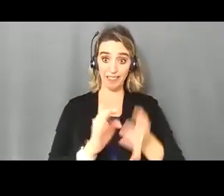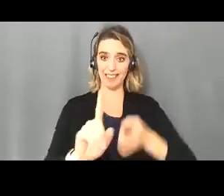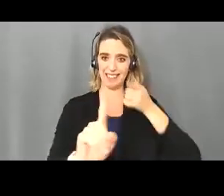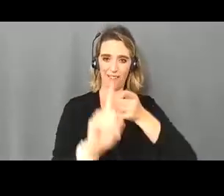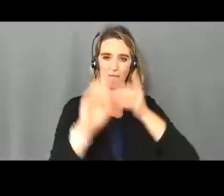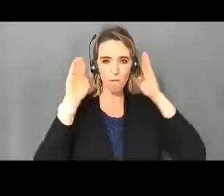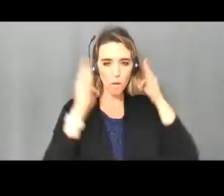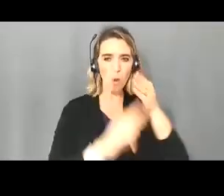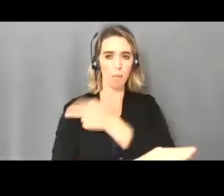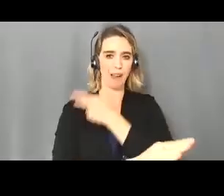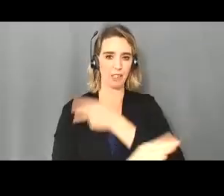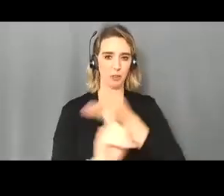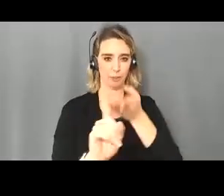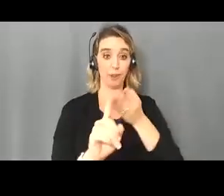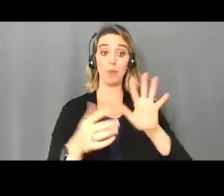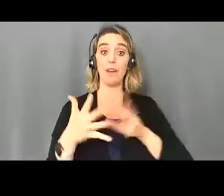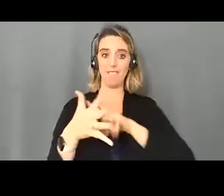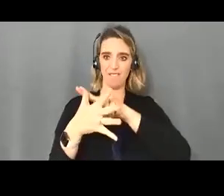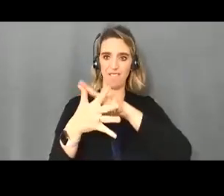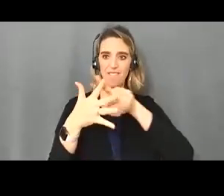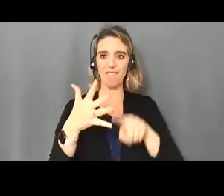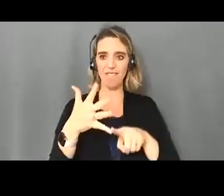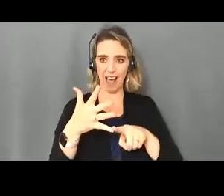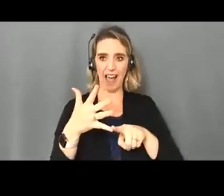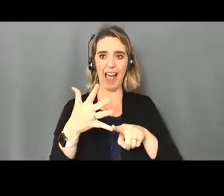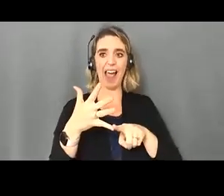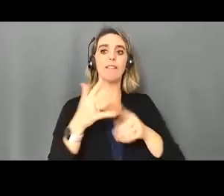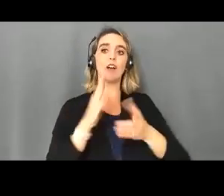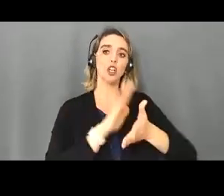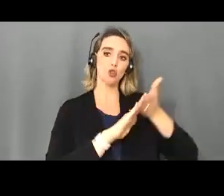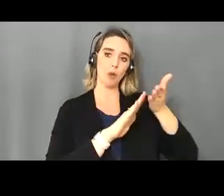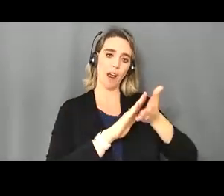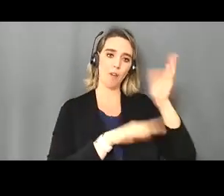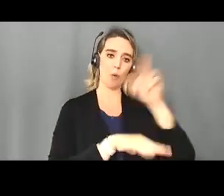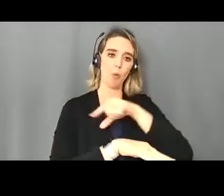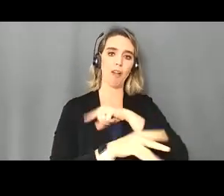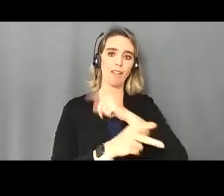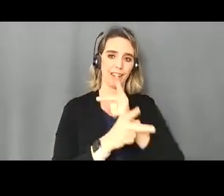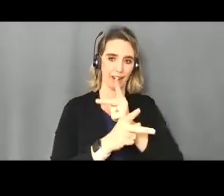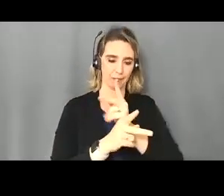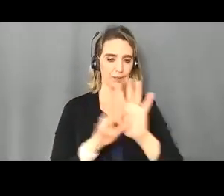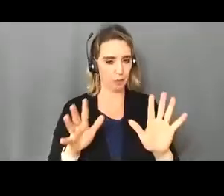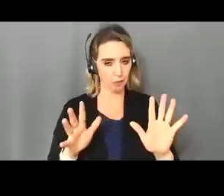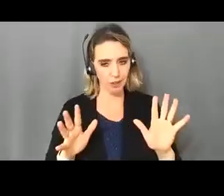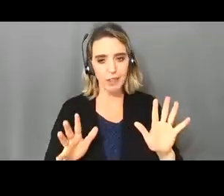what we call the five drivers of quality care. I don't want you to be overwhelmed, yes they're are five,